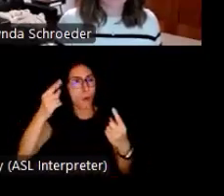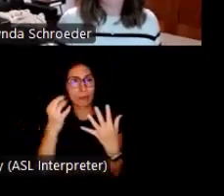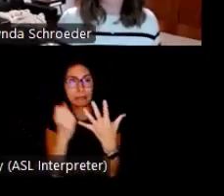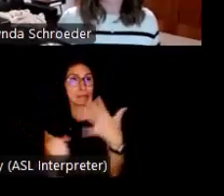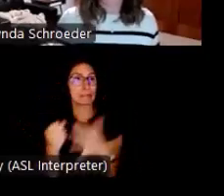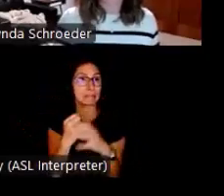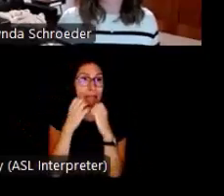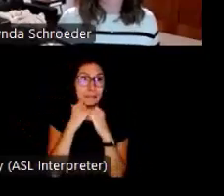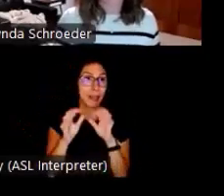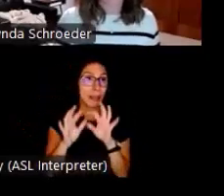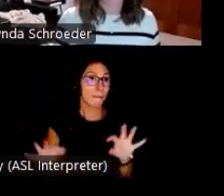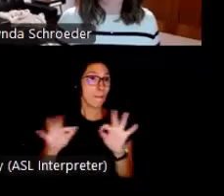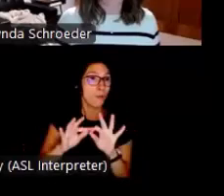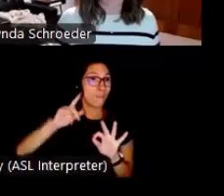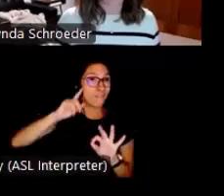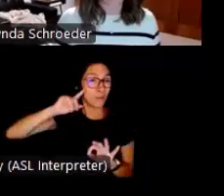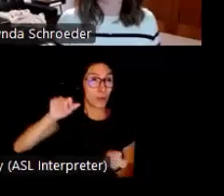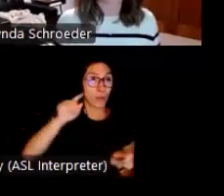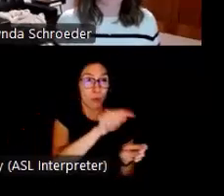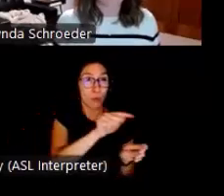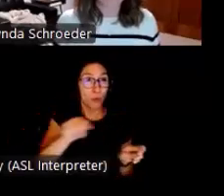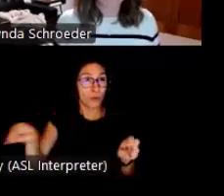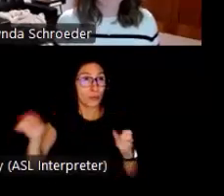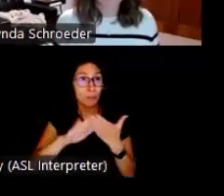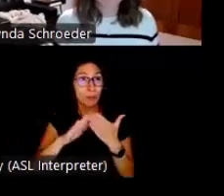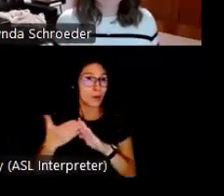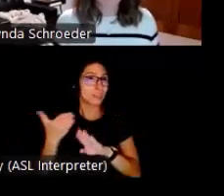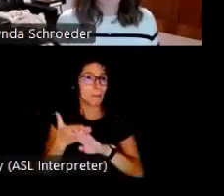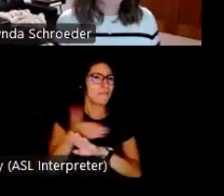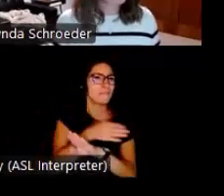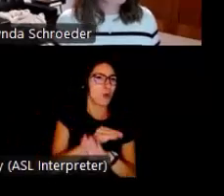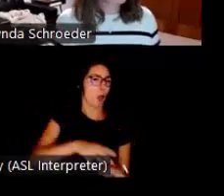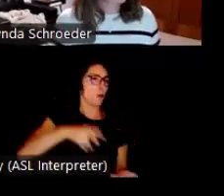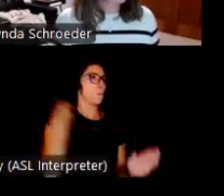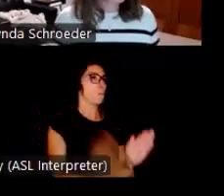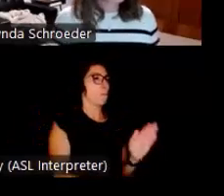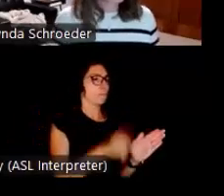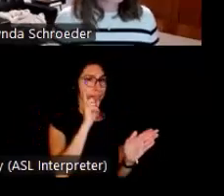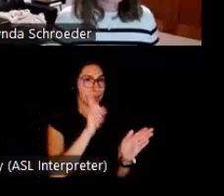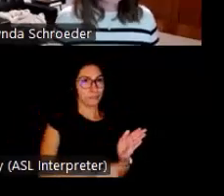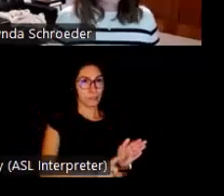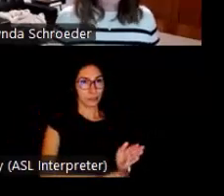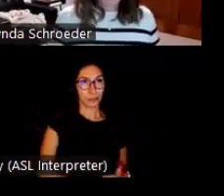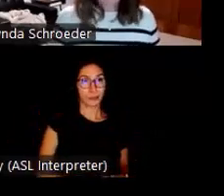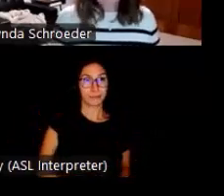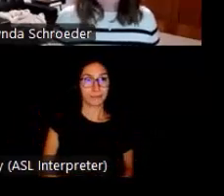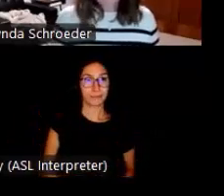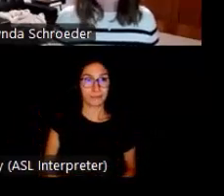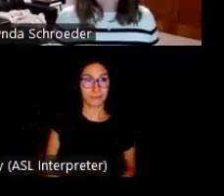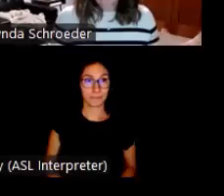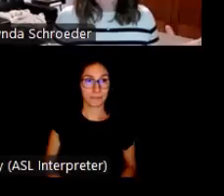before you start your research agenda. This is important because if they